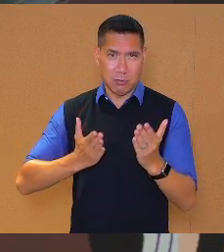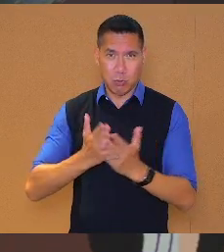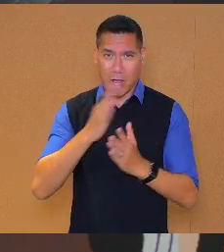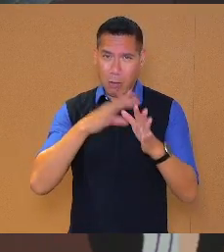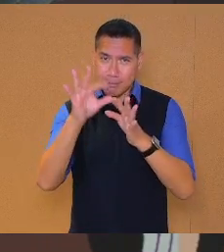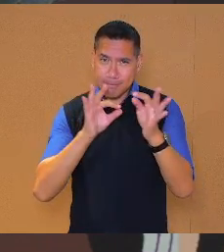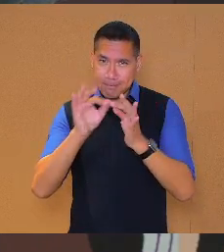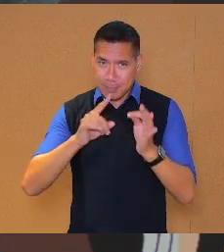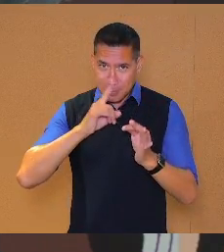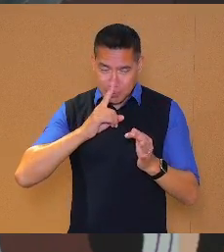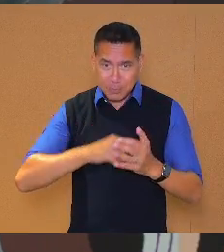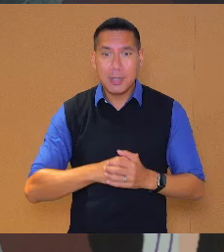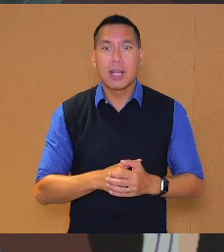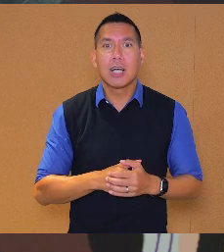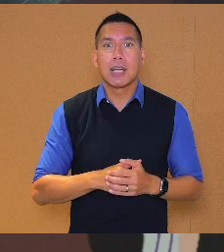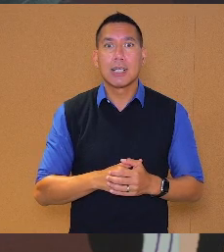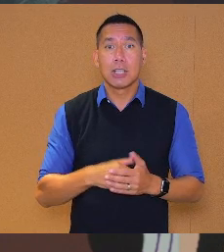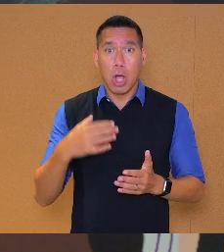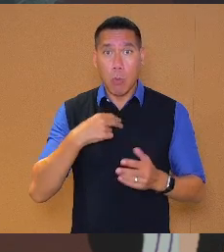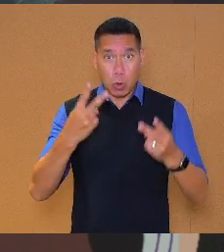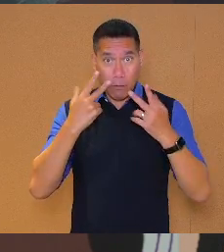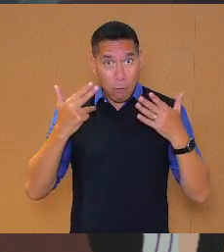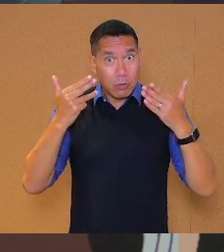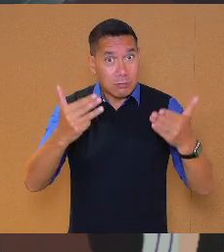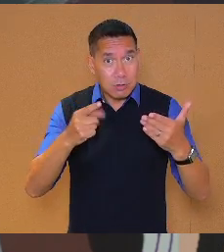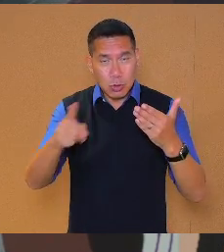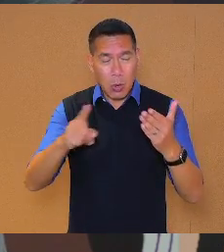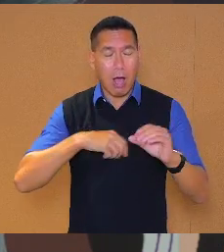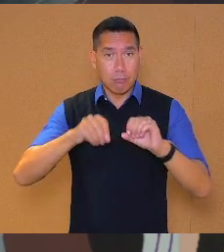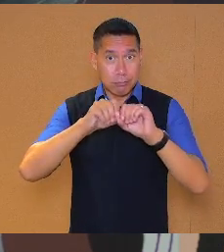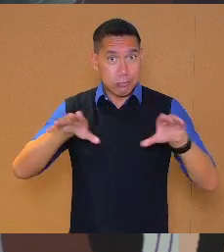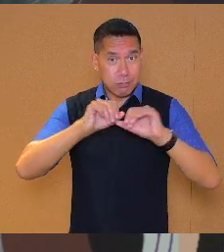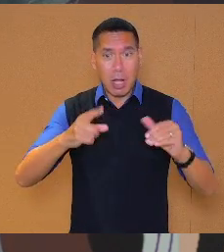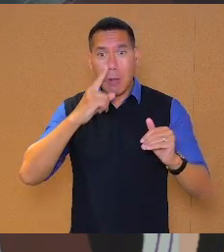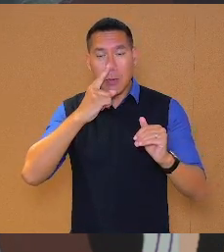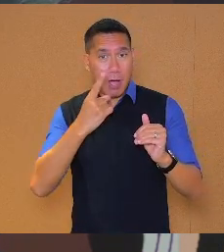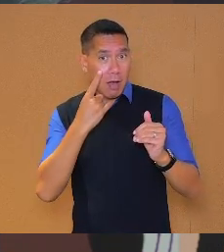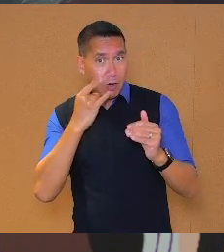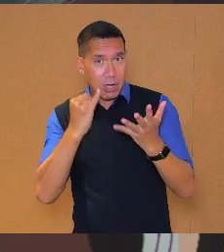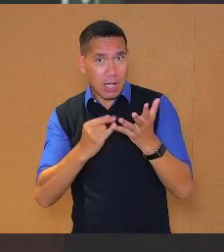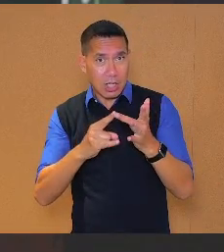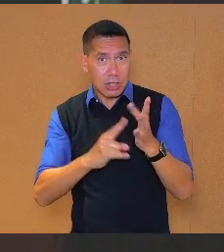tough, there are health promotion champions who are ever finalists. >> There is plenty to look forward to during the coverage and we would like you to get